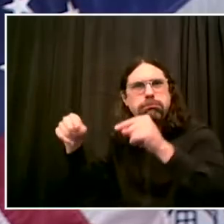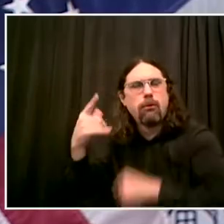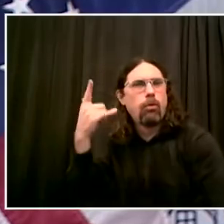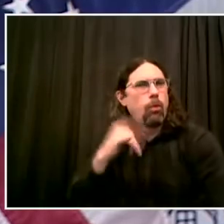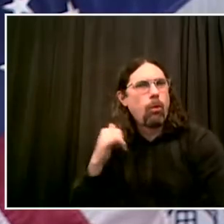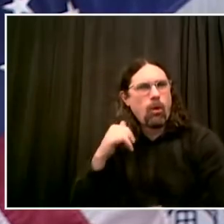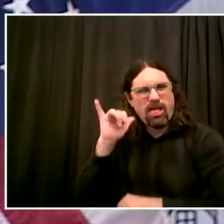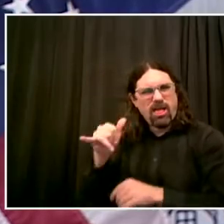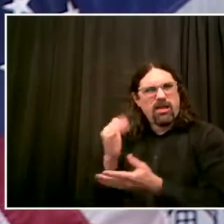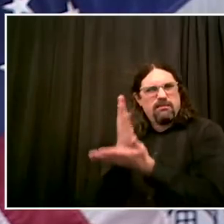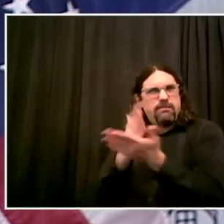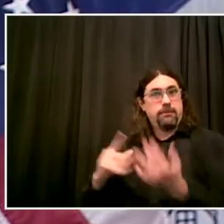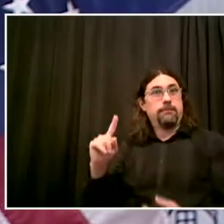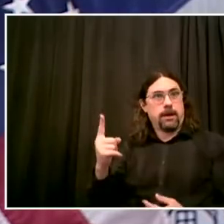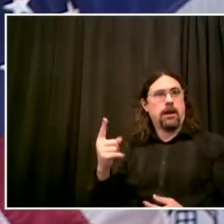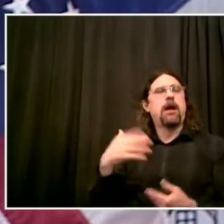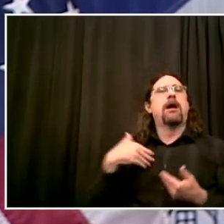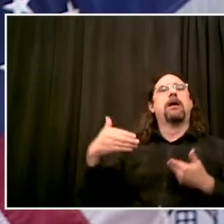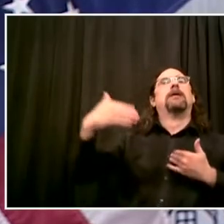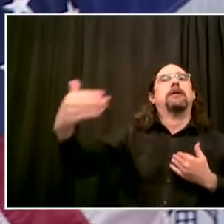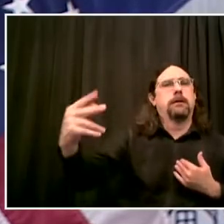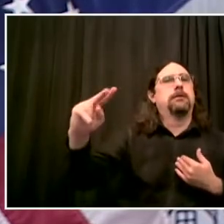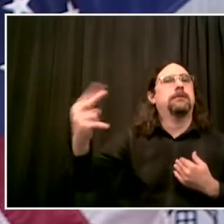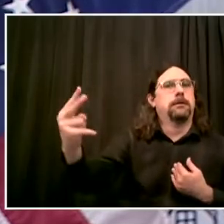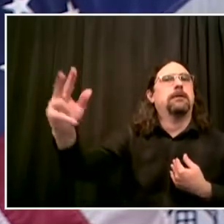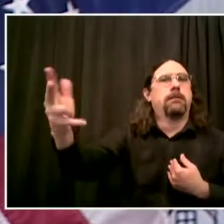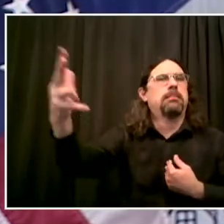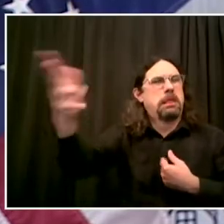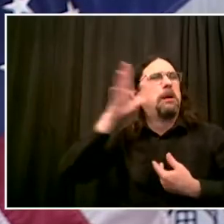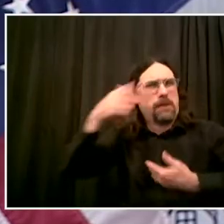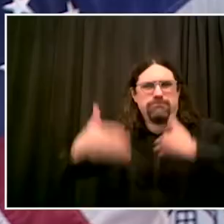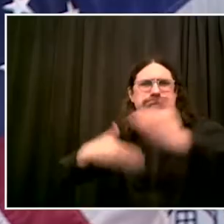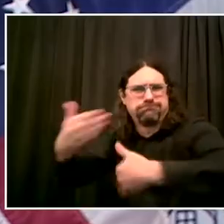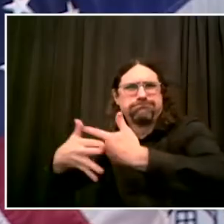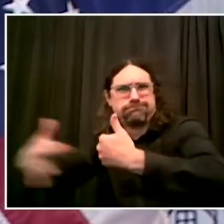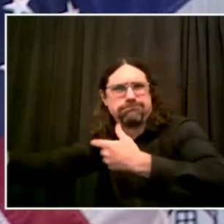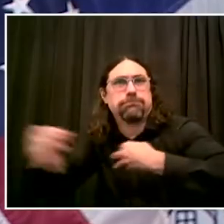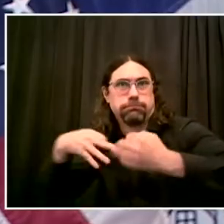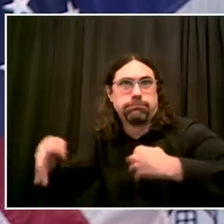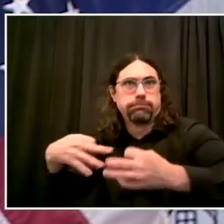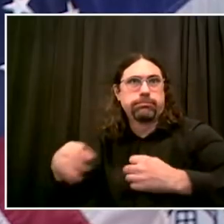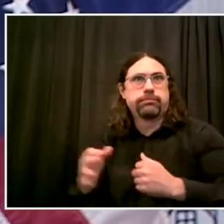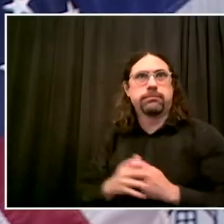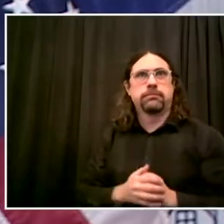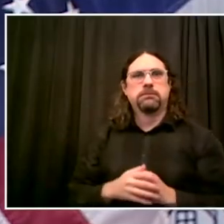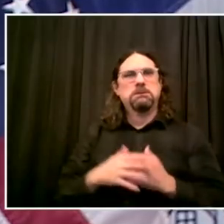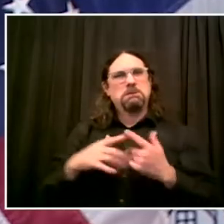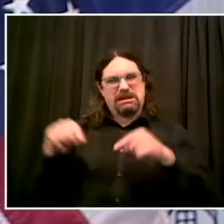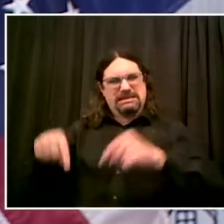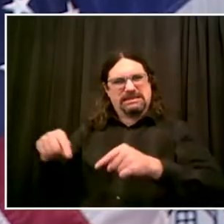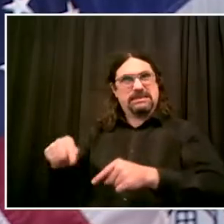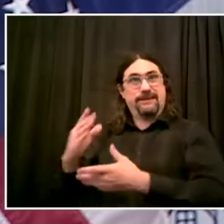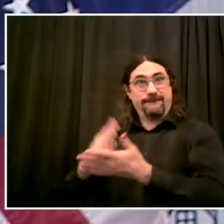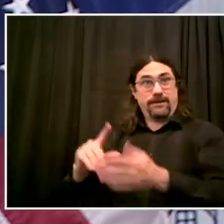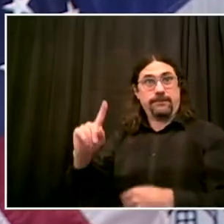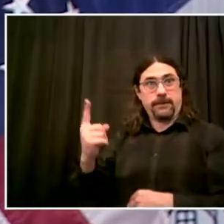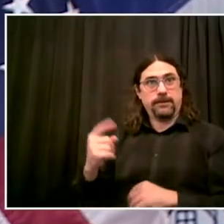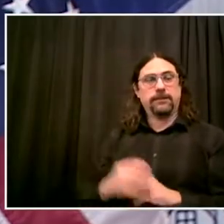PEOPLE INTO THIS FIRSPHT AE SA ND THUROGTH H IS FIRST PHASE. AND THEN WE WILL KEEP THINGS